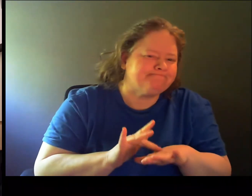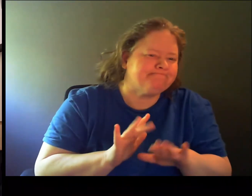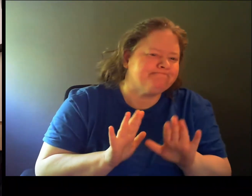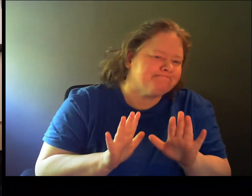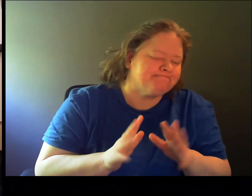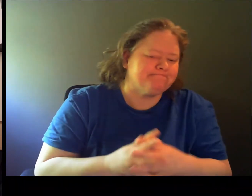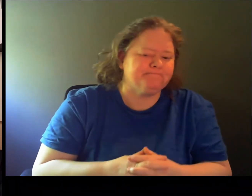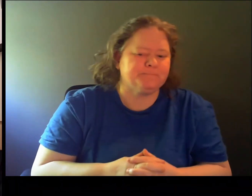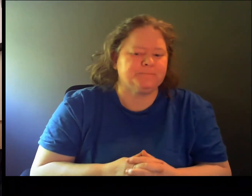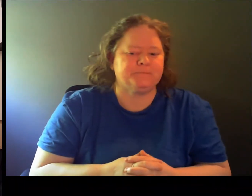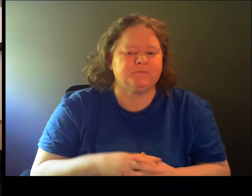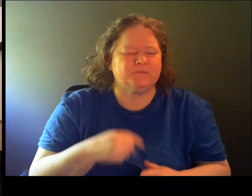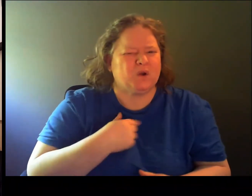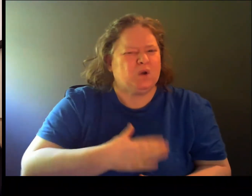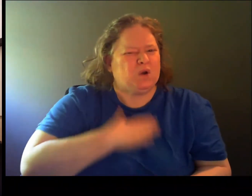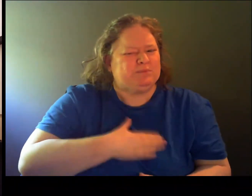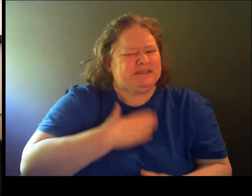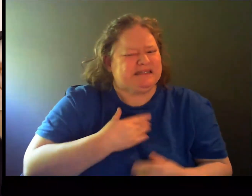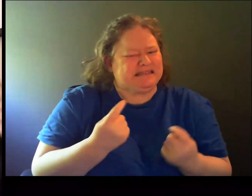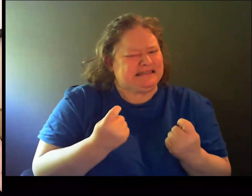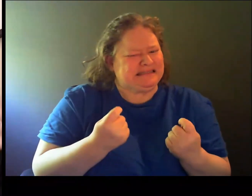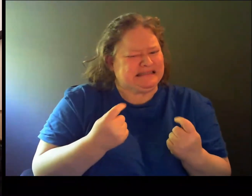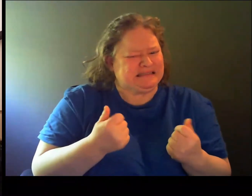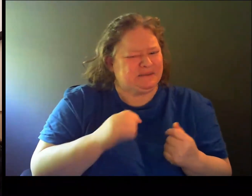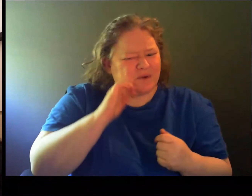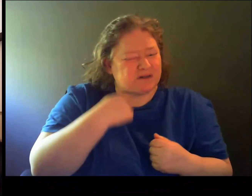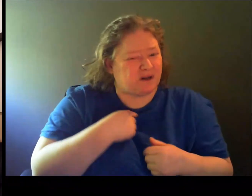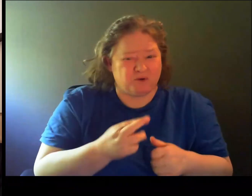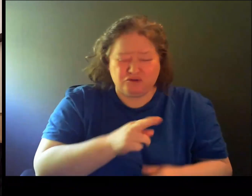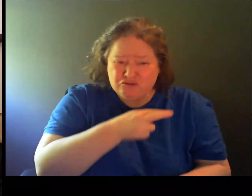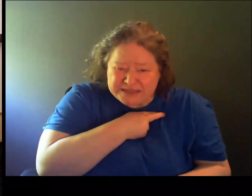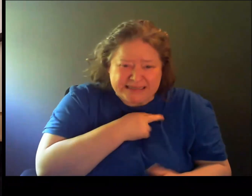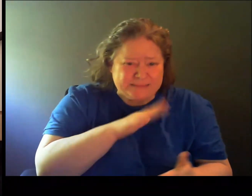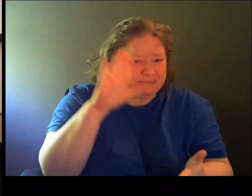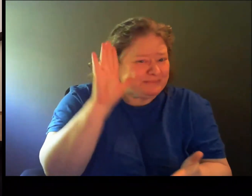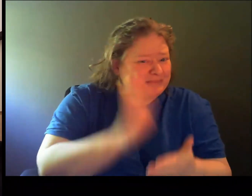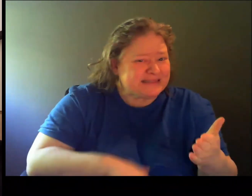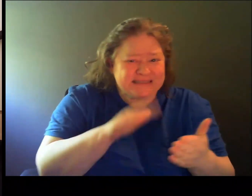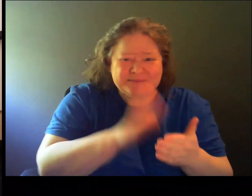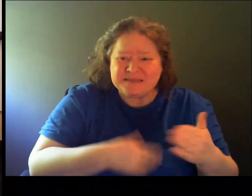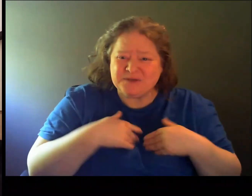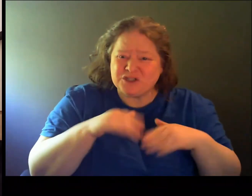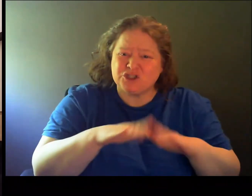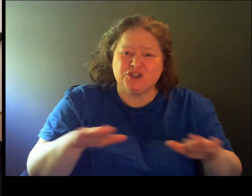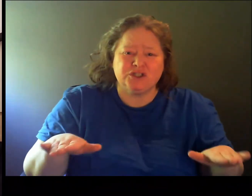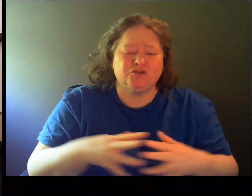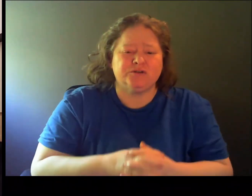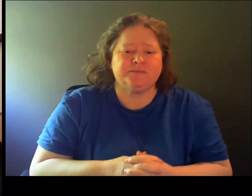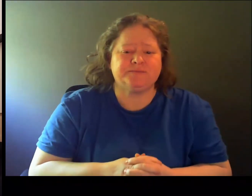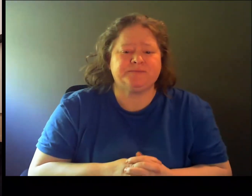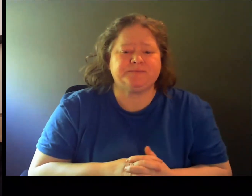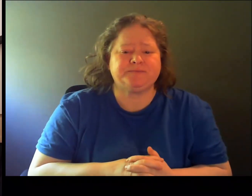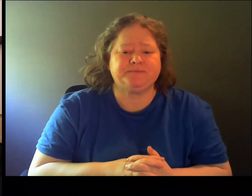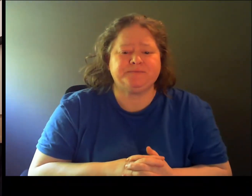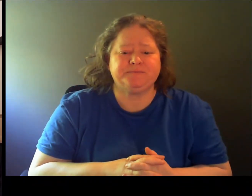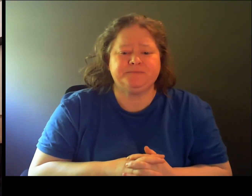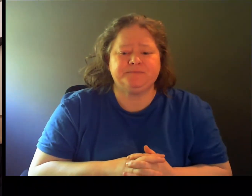I get upset quite a lot easily, because I’m really missing the kids.